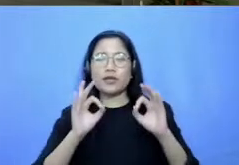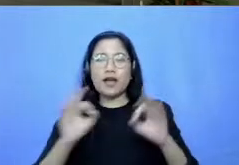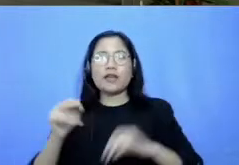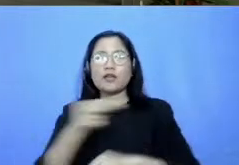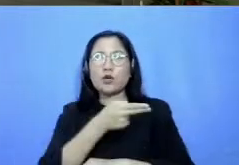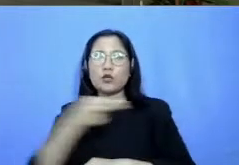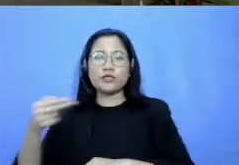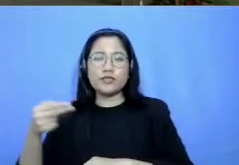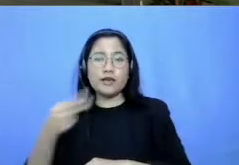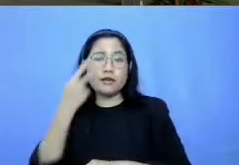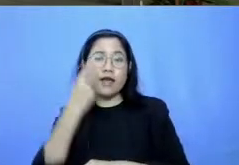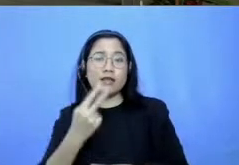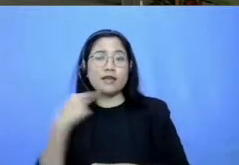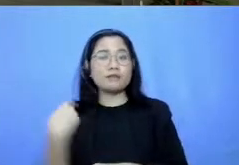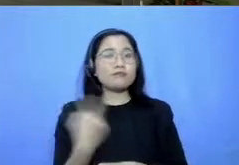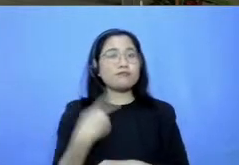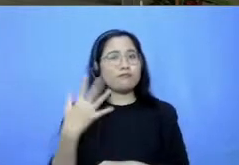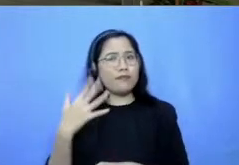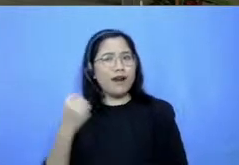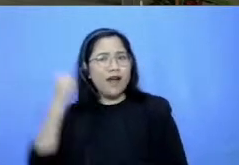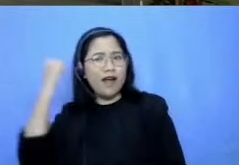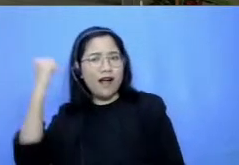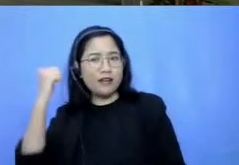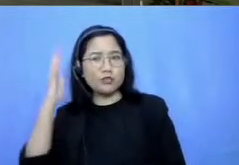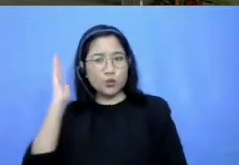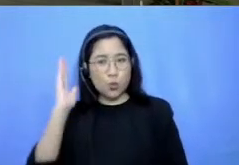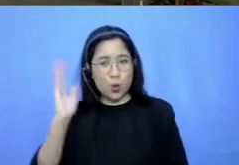got the winner. I like to get whispers to you, ladies and gentlemen, because I'm alone here